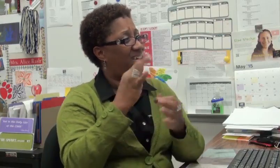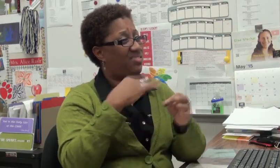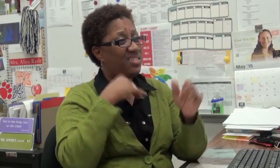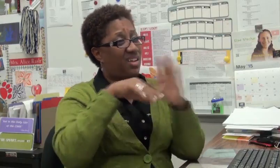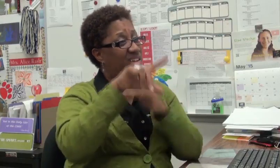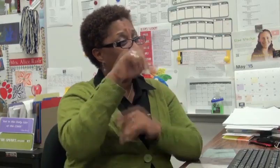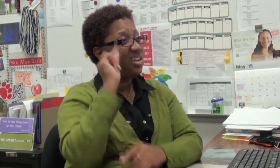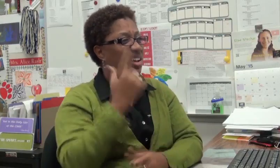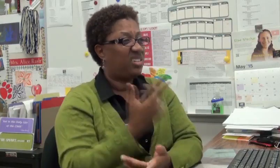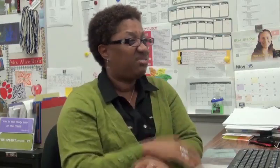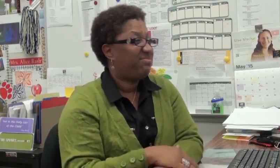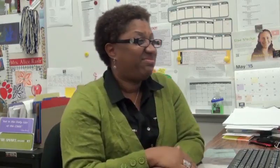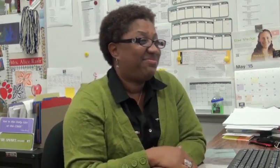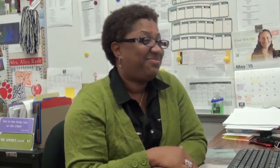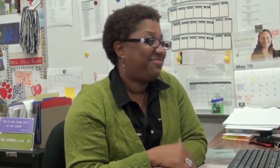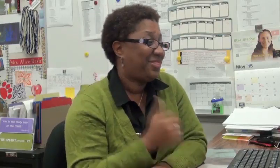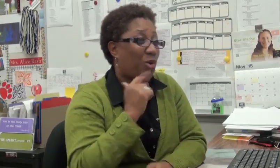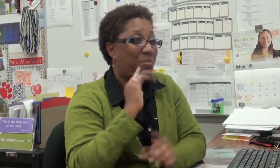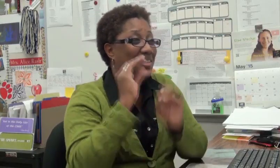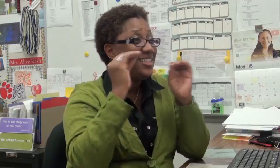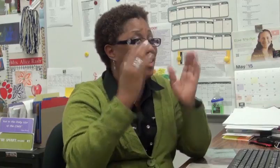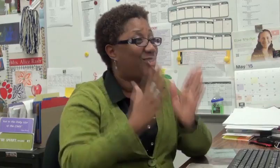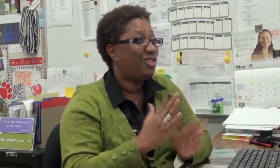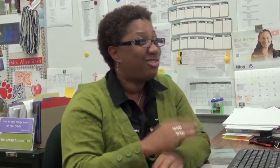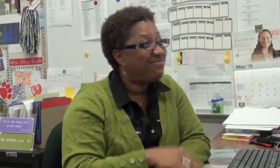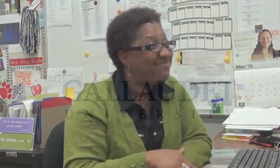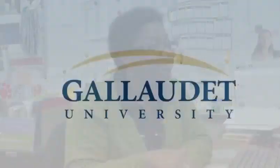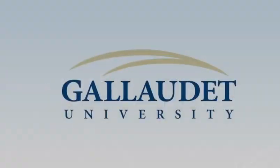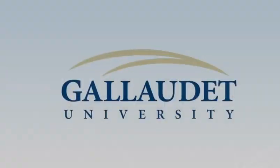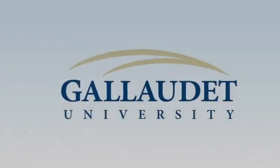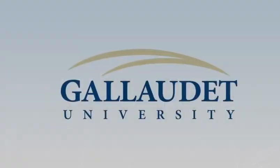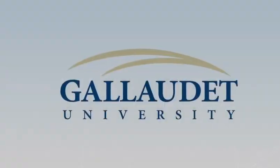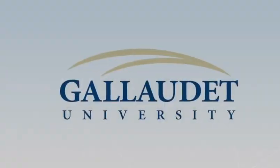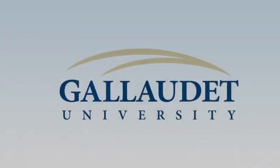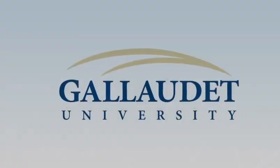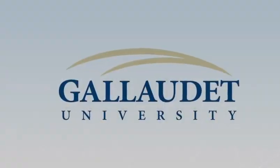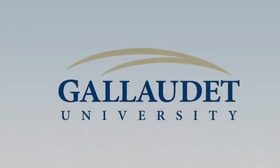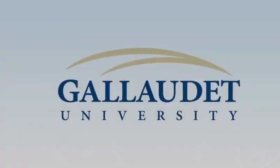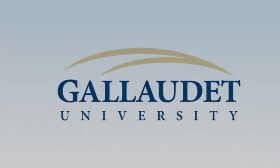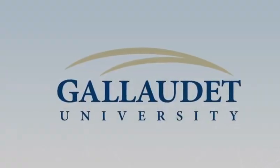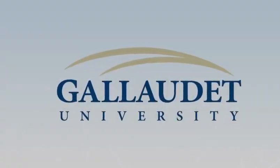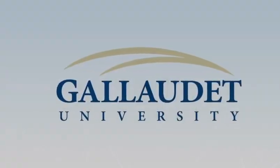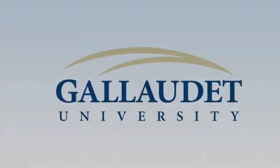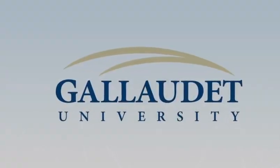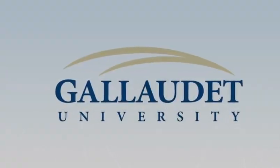I’m so thankful for what Gallaudet gave me. Without that, I don’t think I would be a teacher. [gallaudet logo]